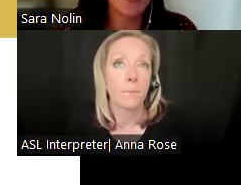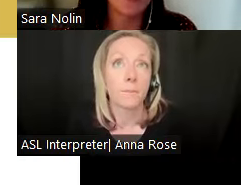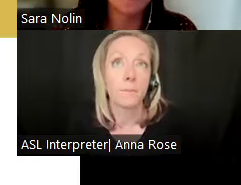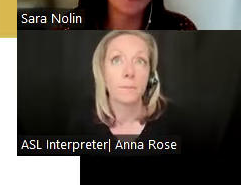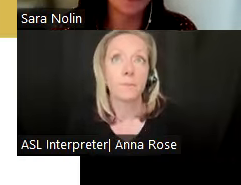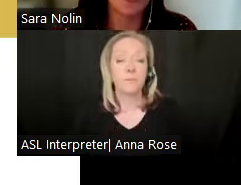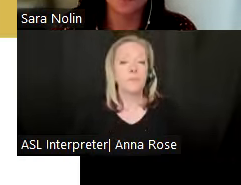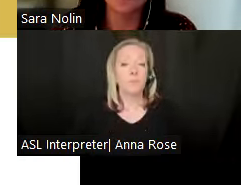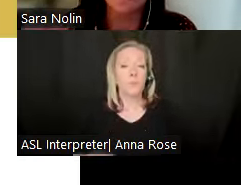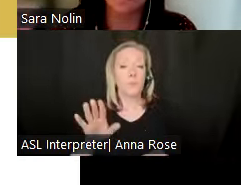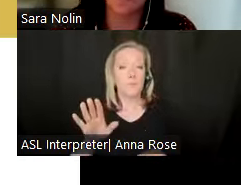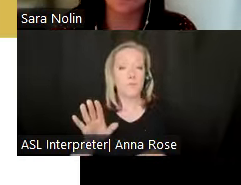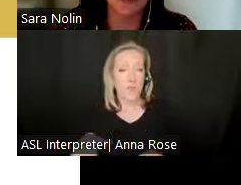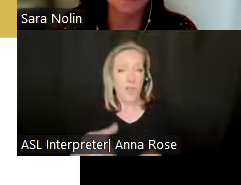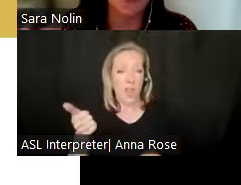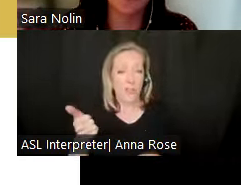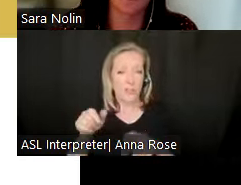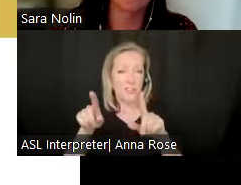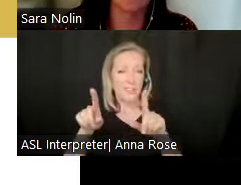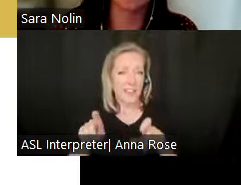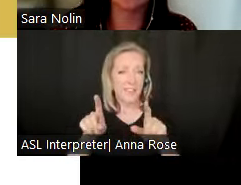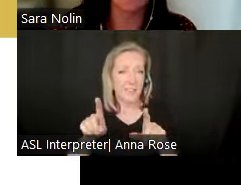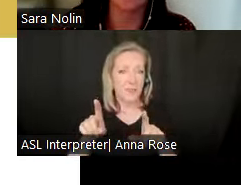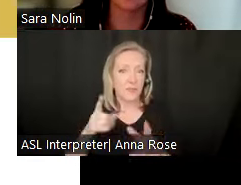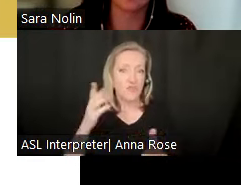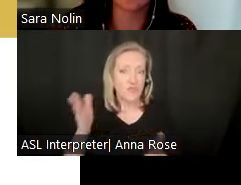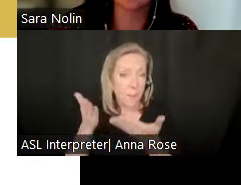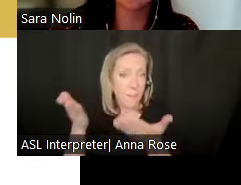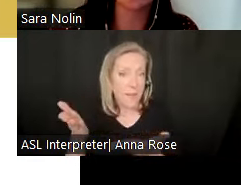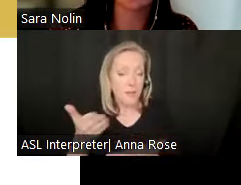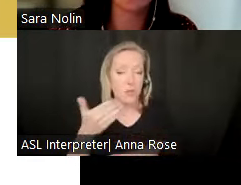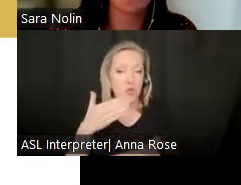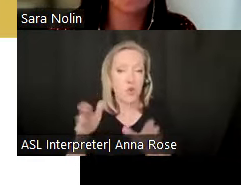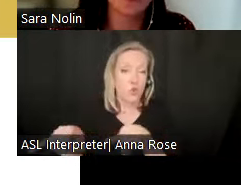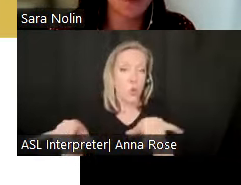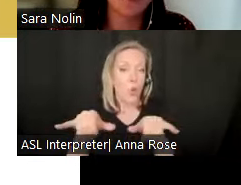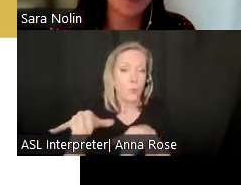And is there other tests that you'd recommend using that have good norms for this population?